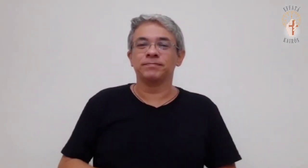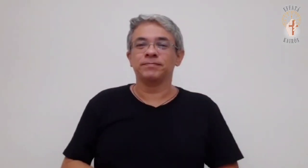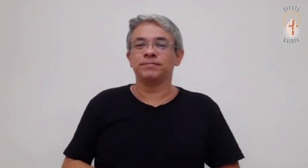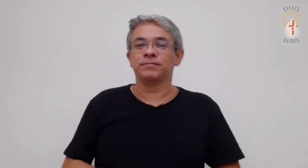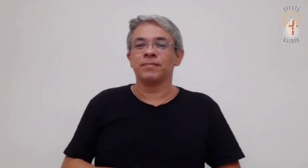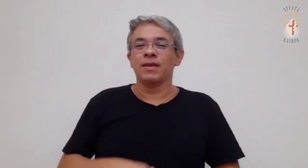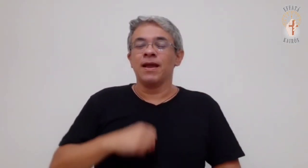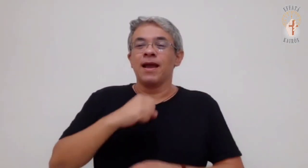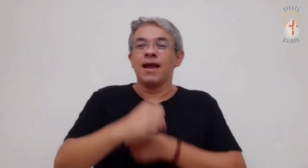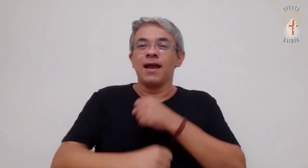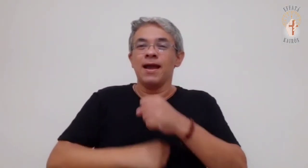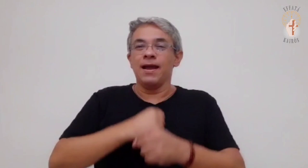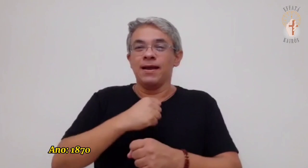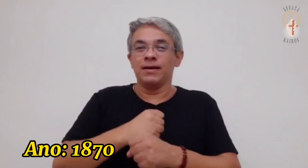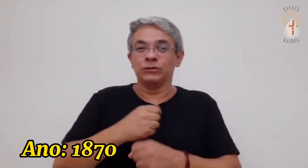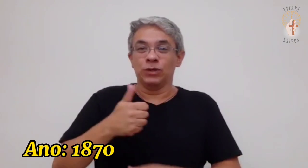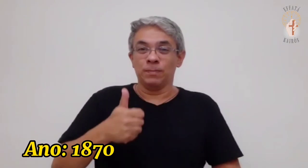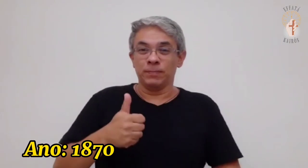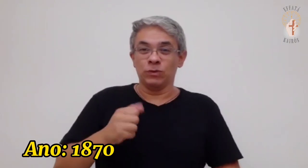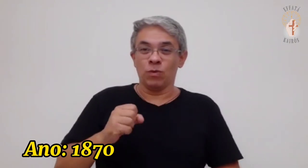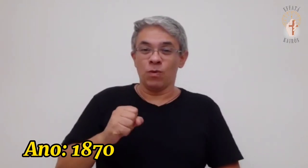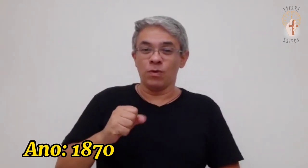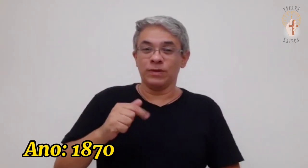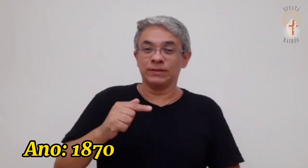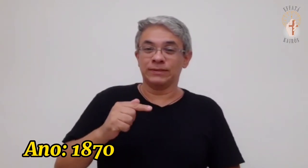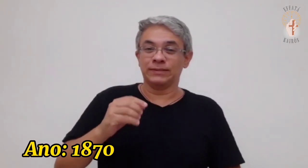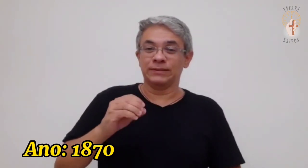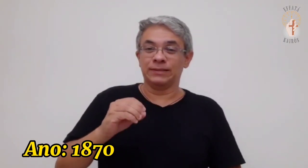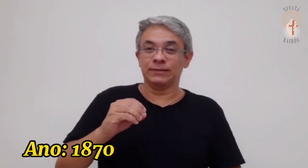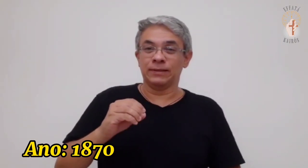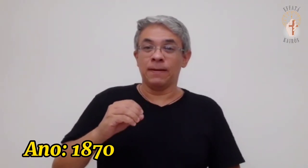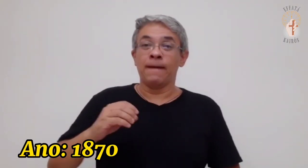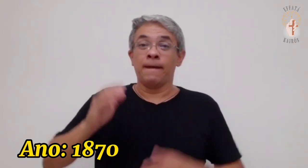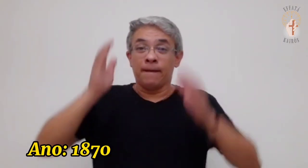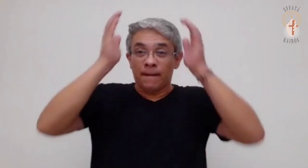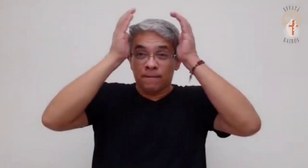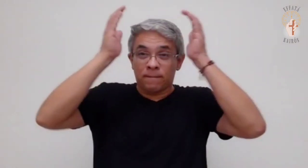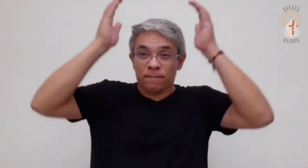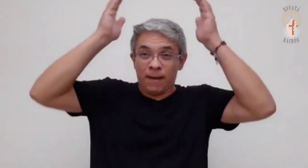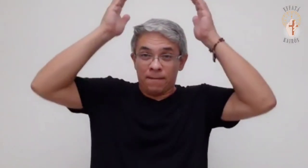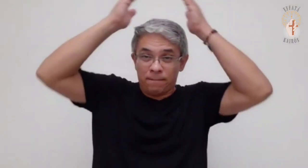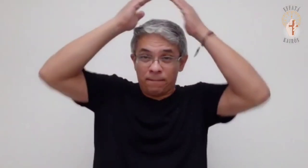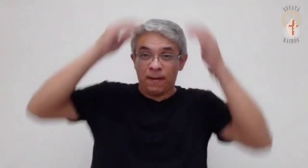In the year 1870,